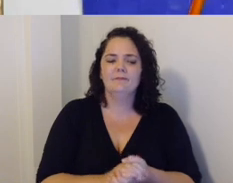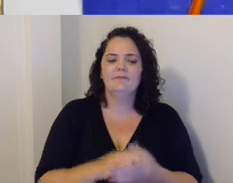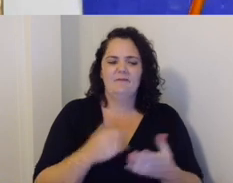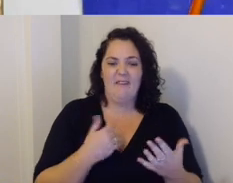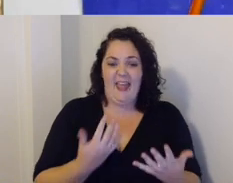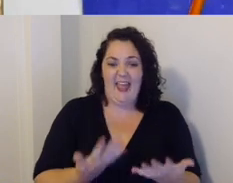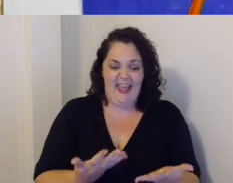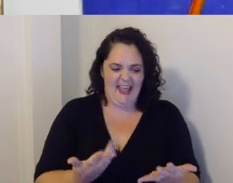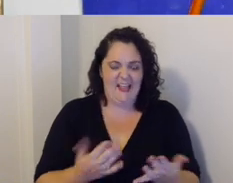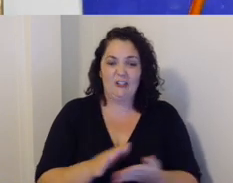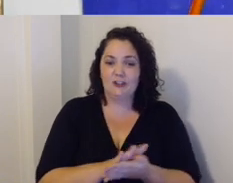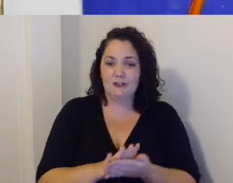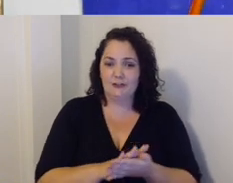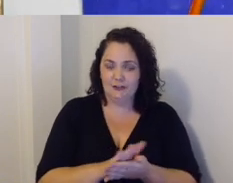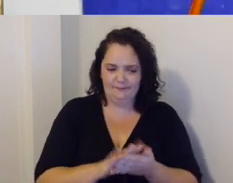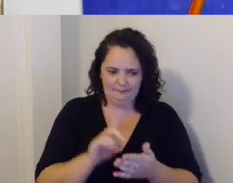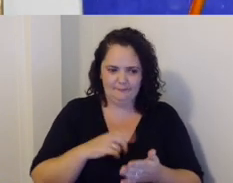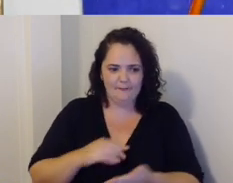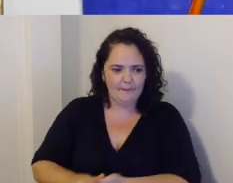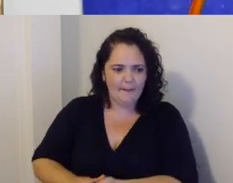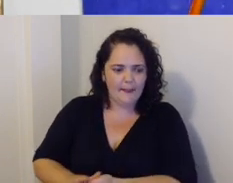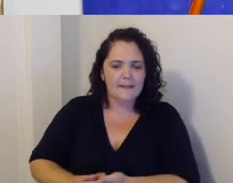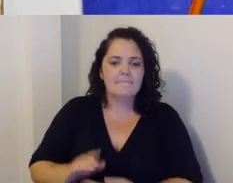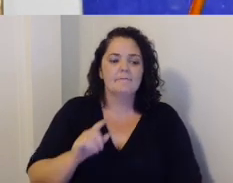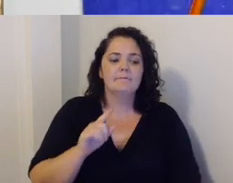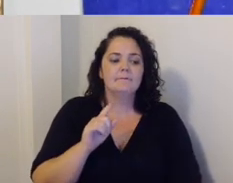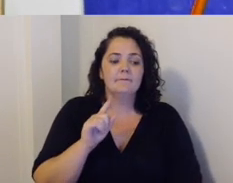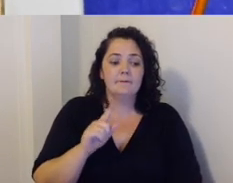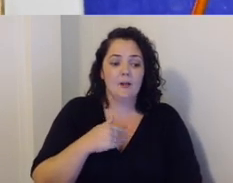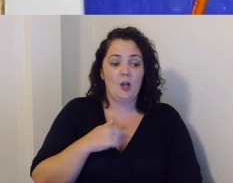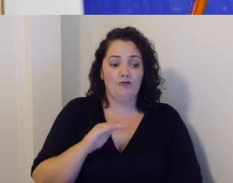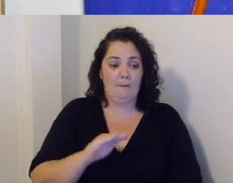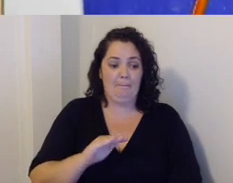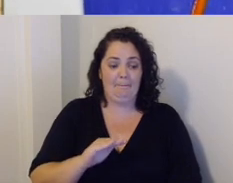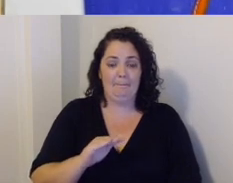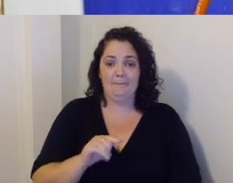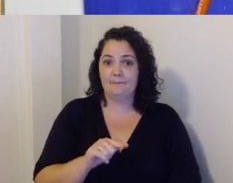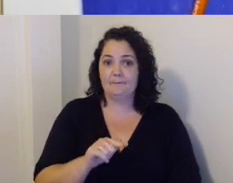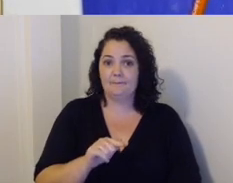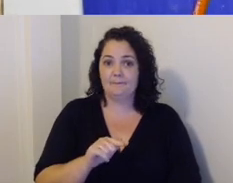before I give this a little bit of rub and there you go and then I rub that you'll see what happens